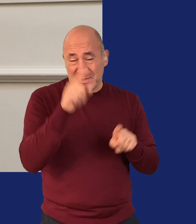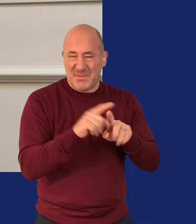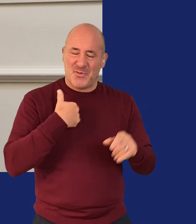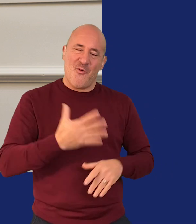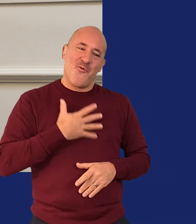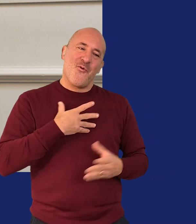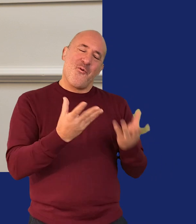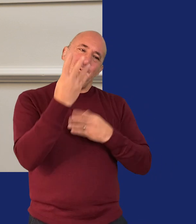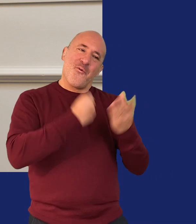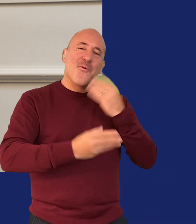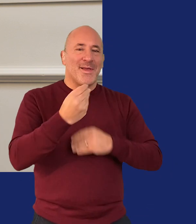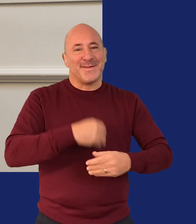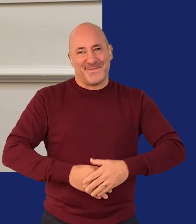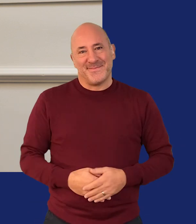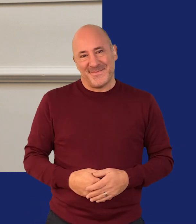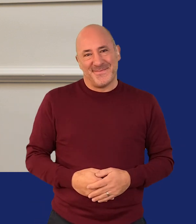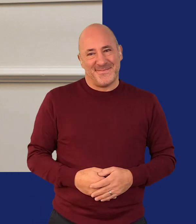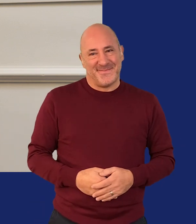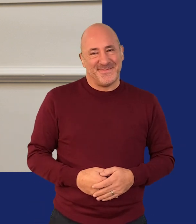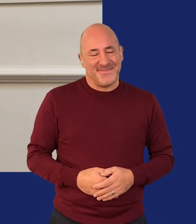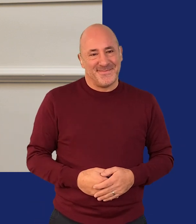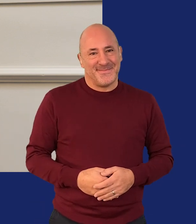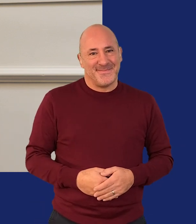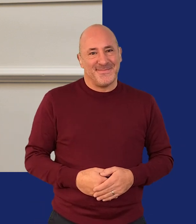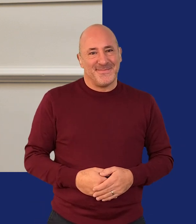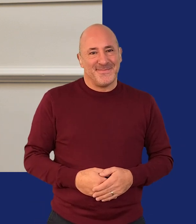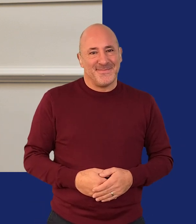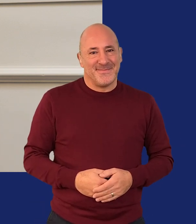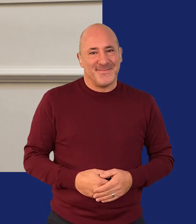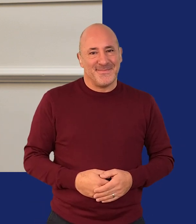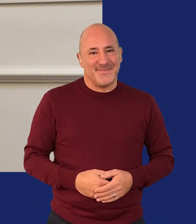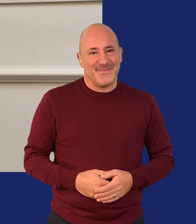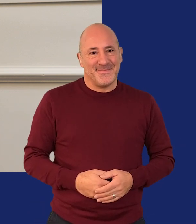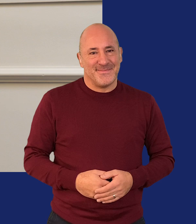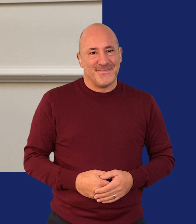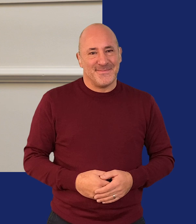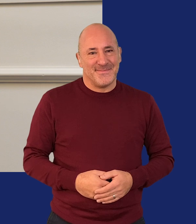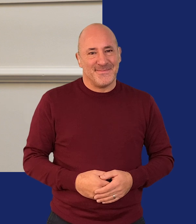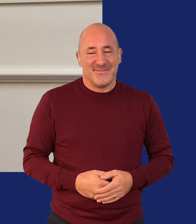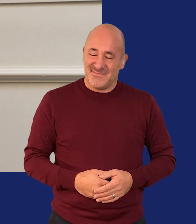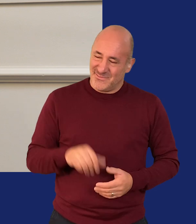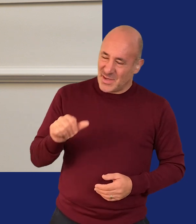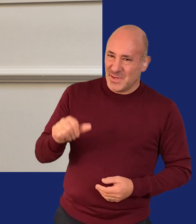uh, quite a long way to, go too. Sure.